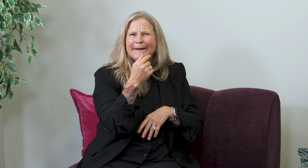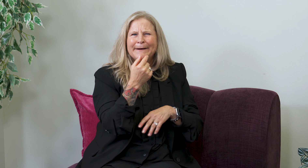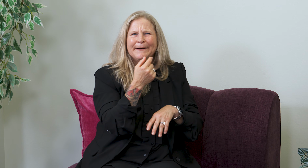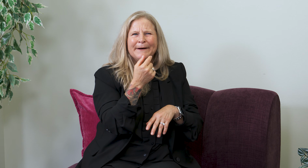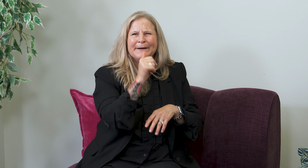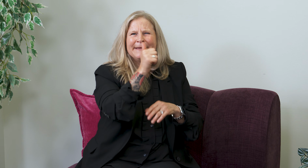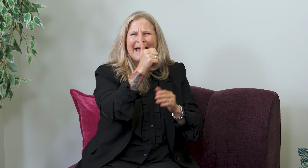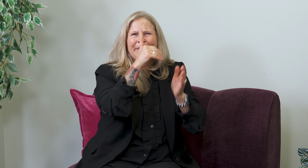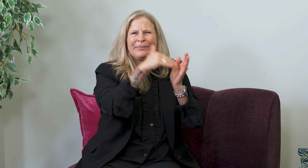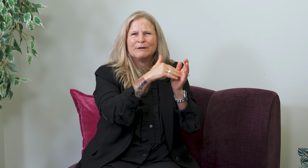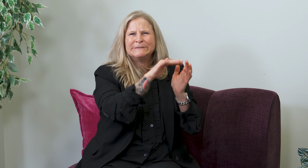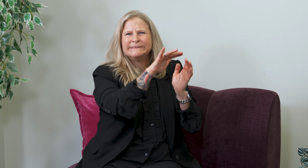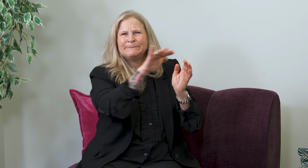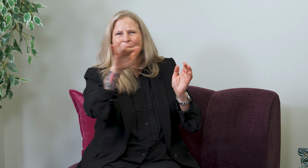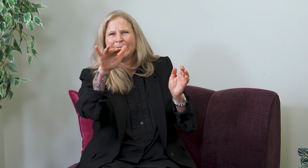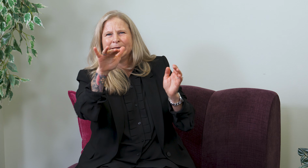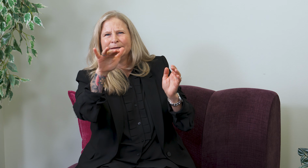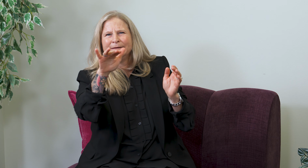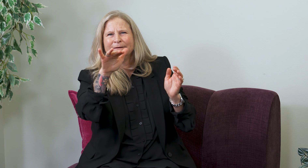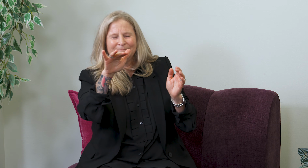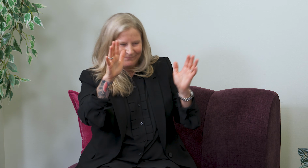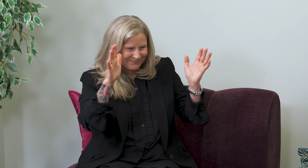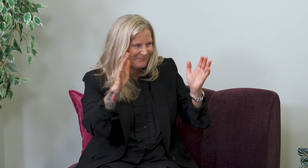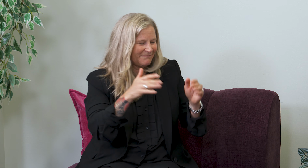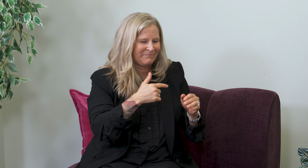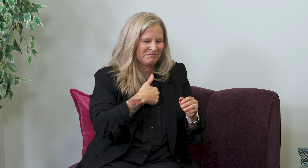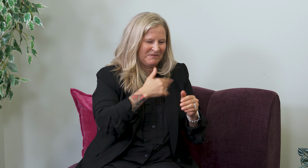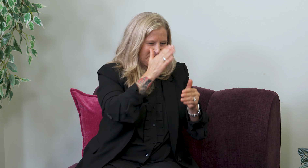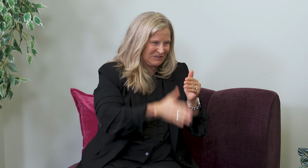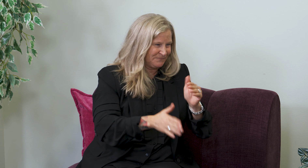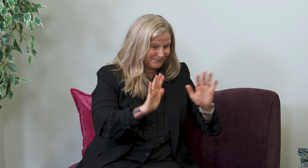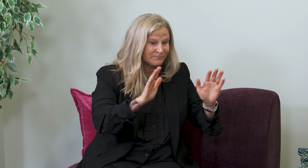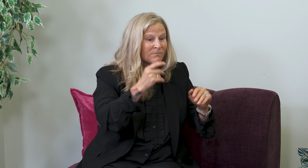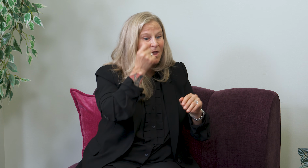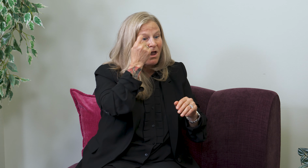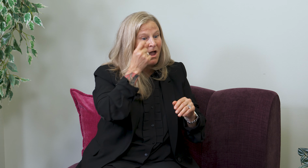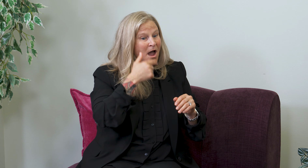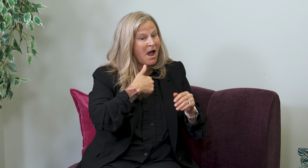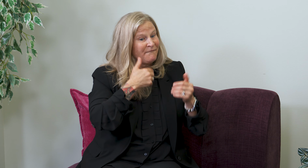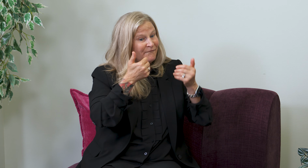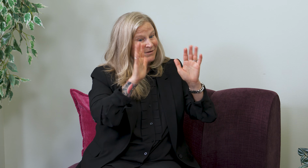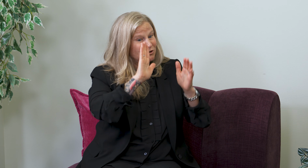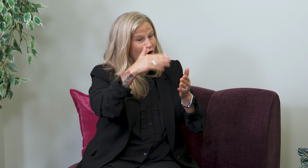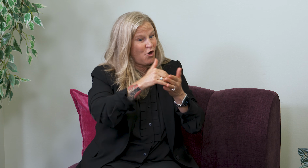I think I'm on number, I don't know, 10,000 something, but I am a 46-er.